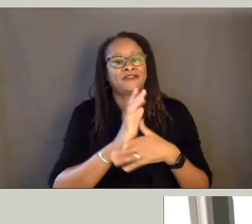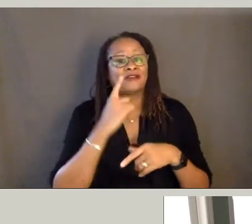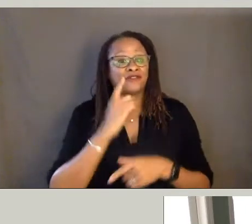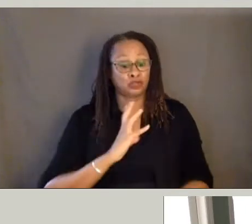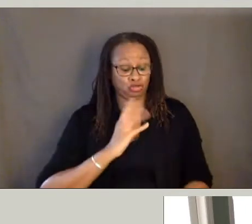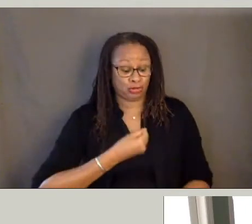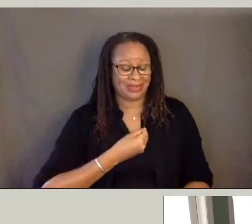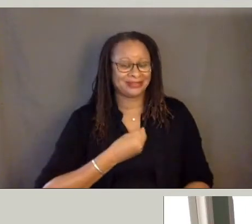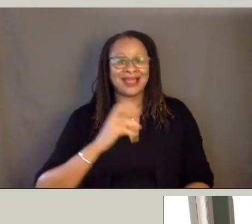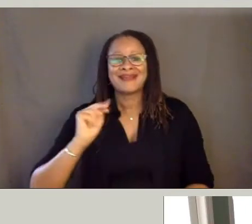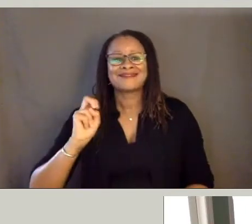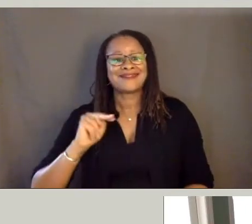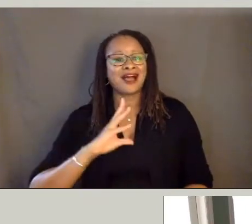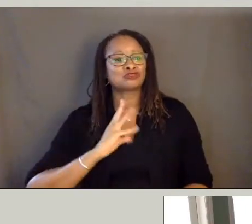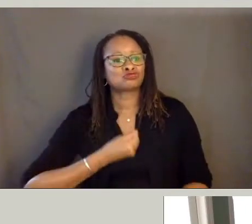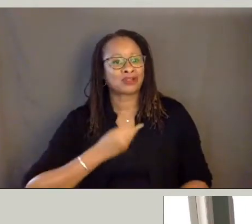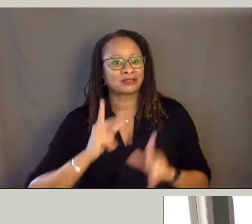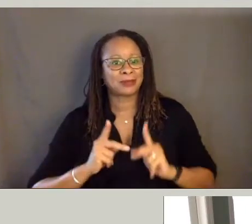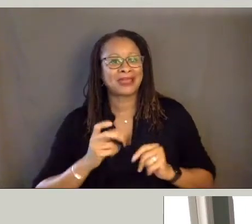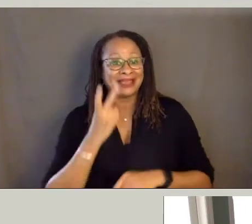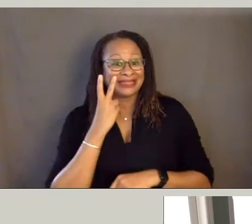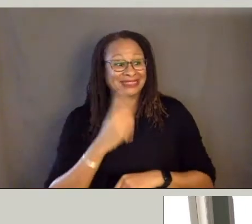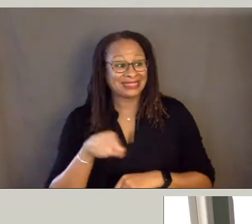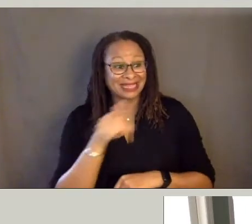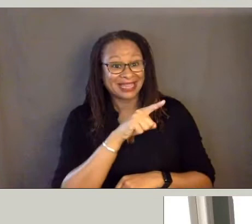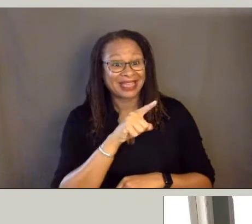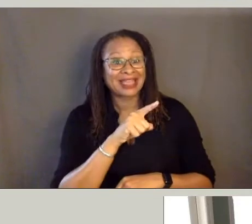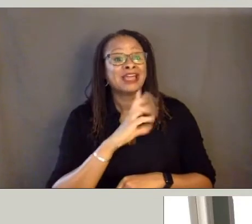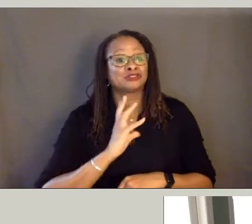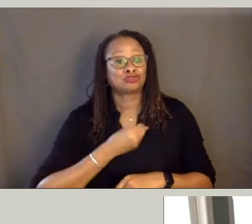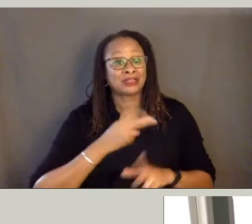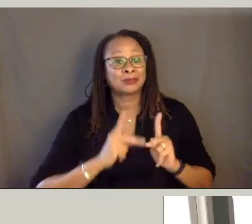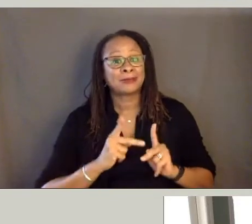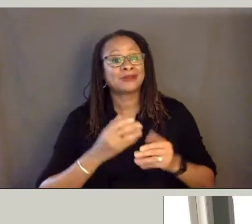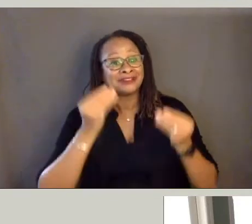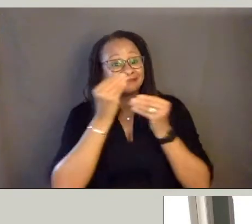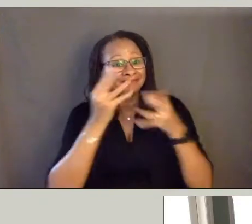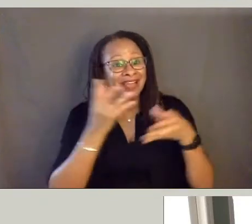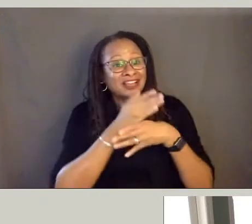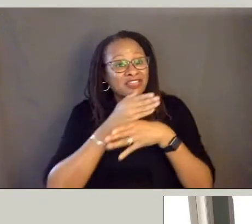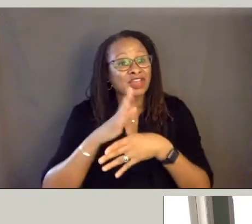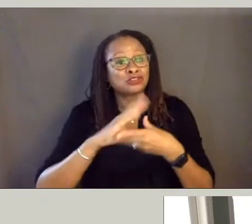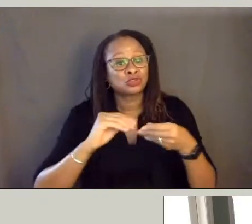seeing trans people tell this story, hold it, and ground it in a context,